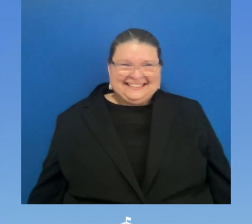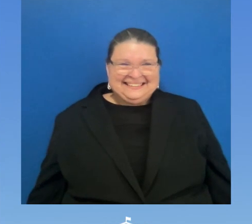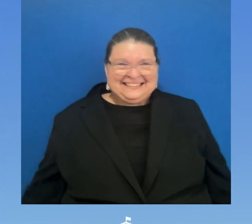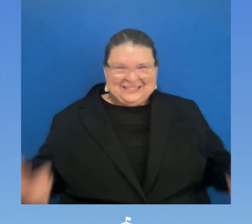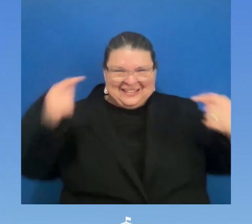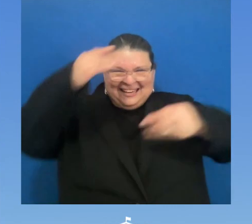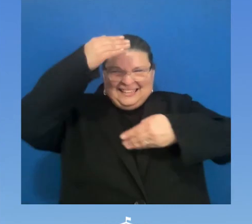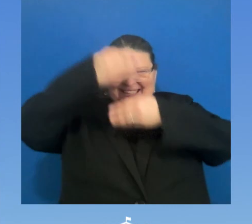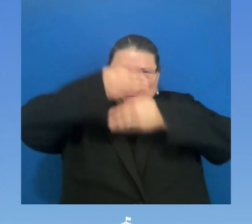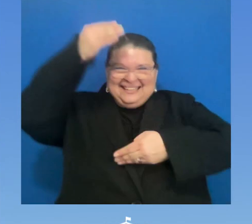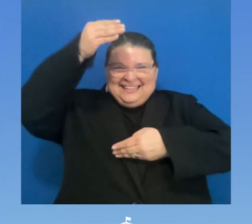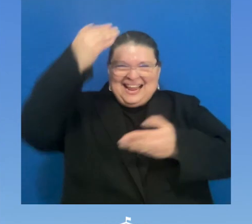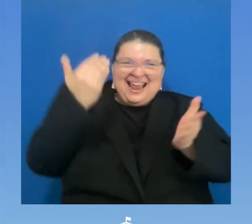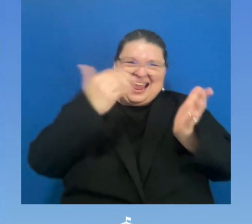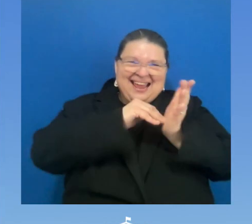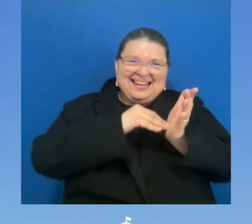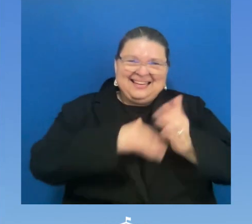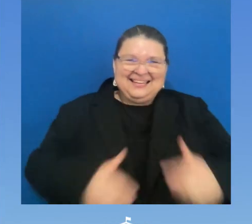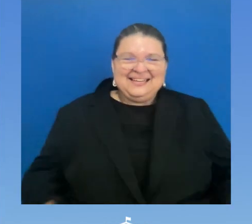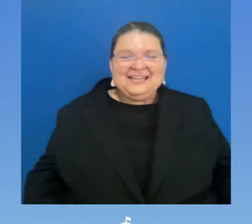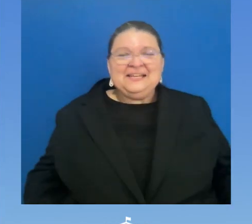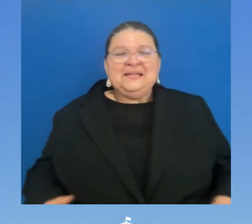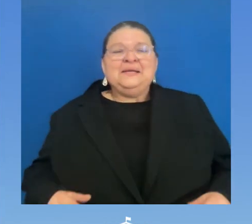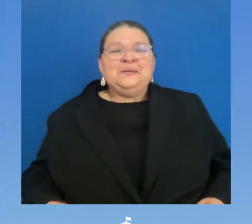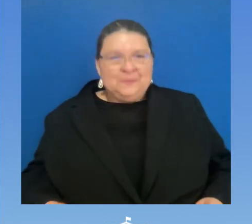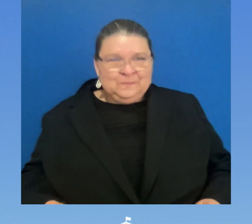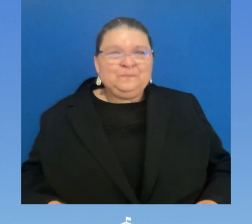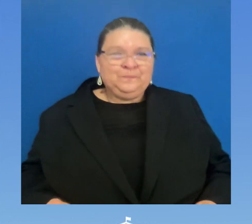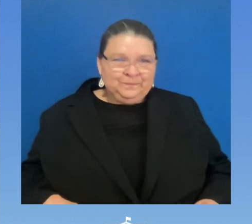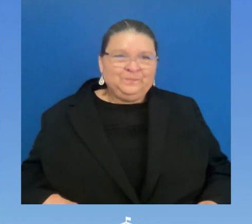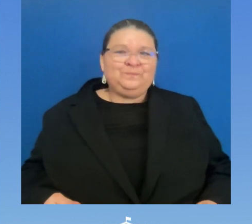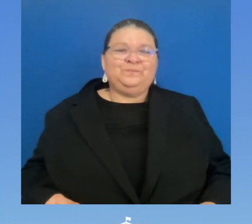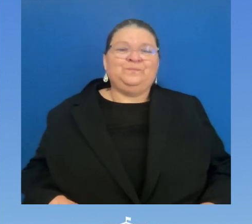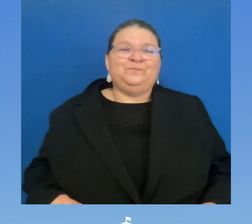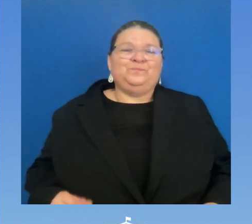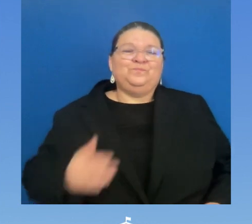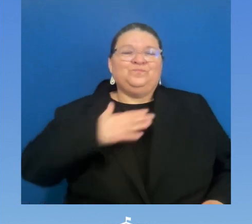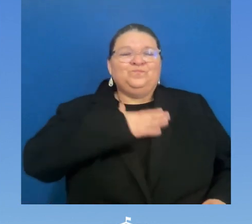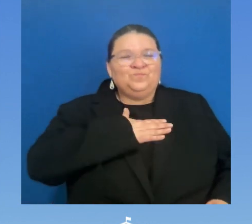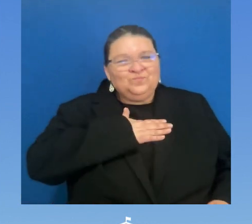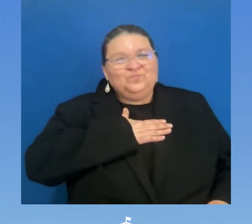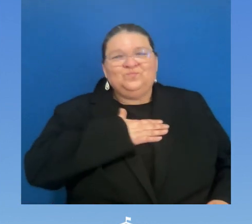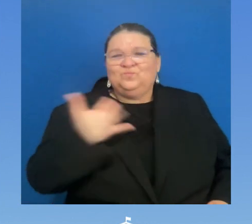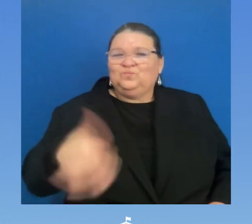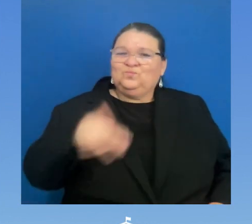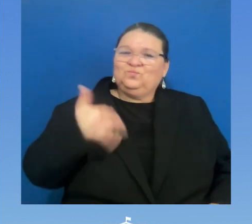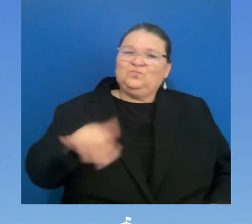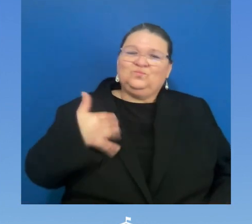okay, I deserved that. I was going to say I'm not going to pass up this opportunity --